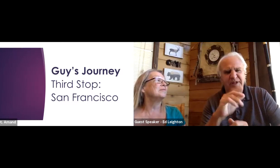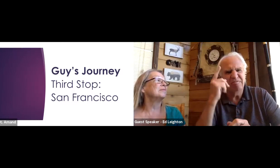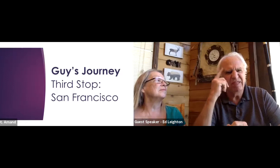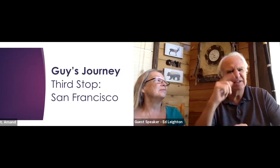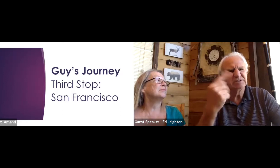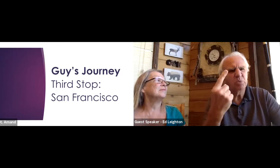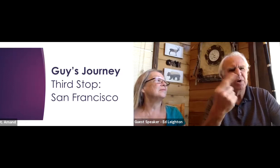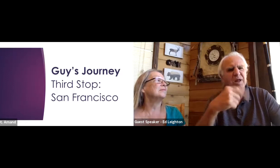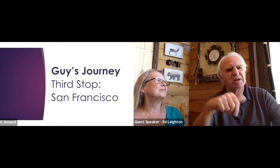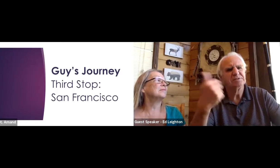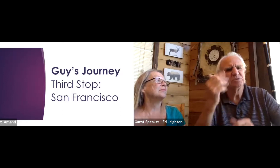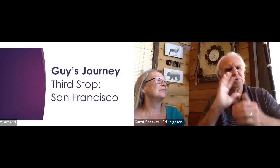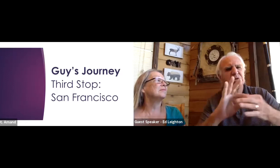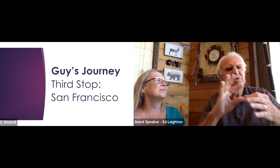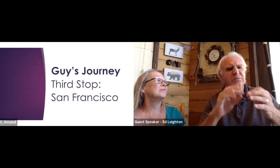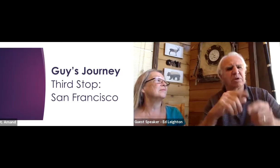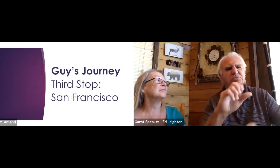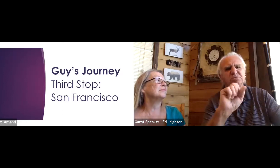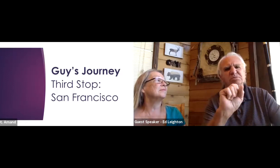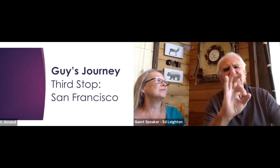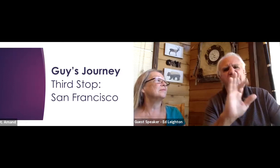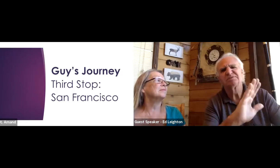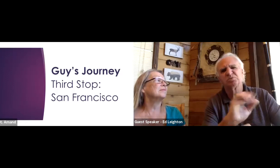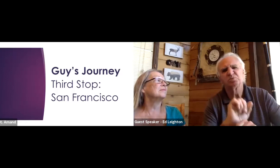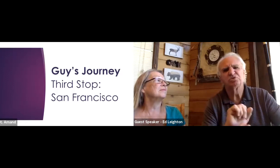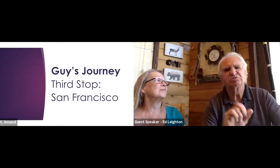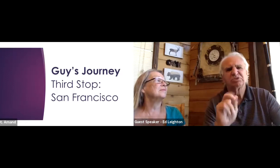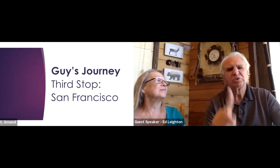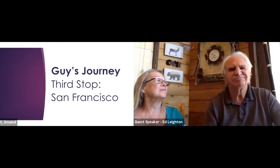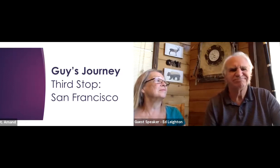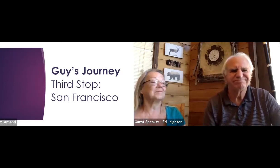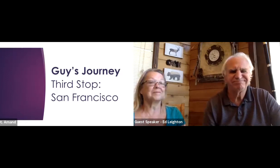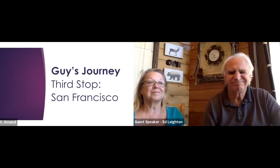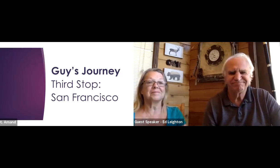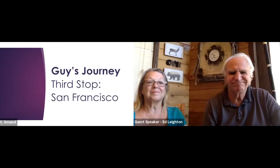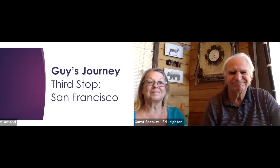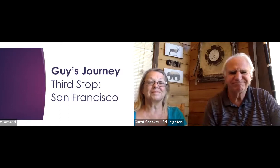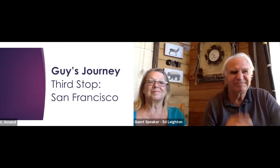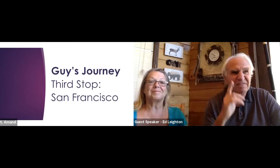Let's see. He, um... I think somebody else is going to talk about his work